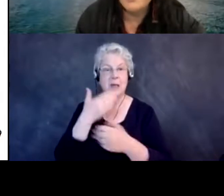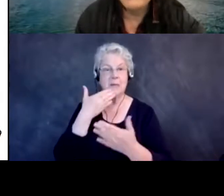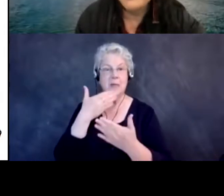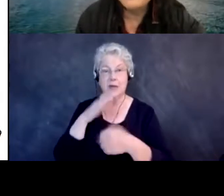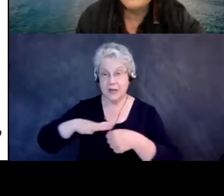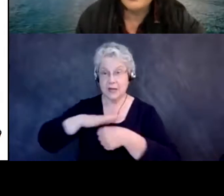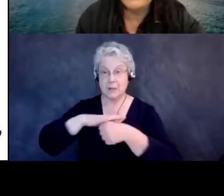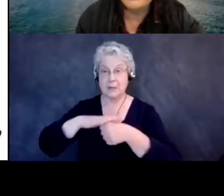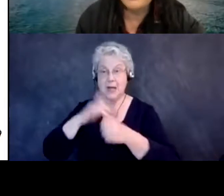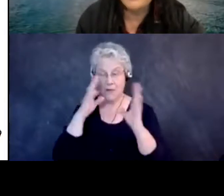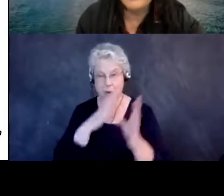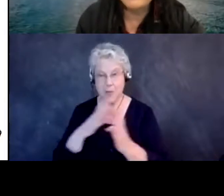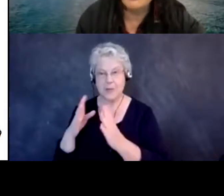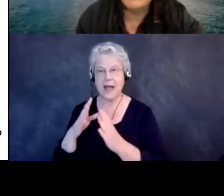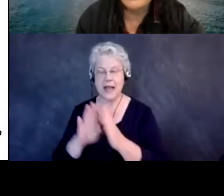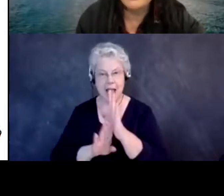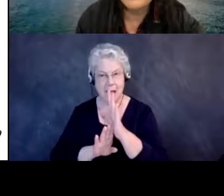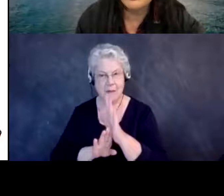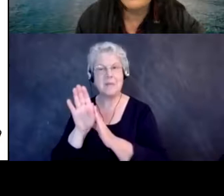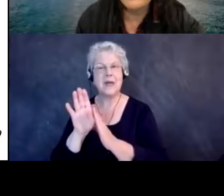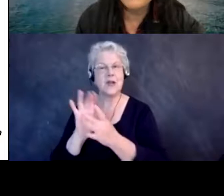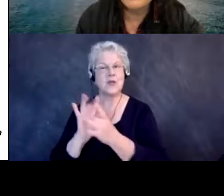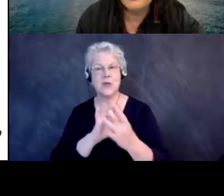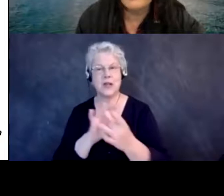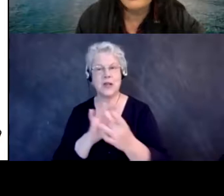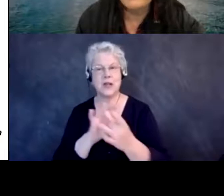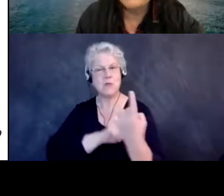That's the strength in our community is our own individual relationships to each other. That's